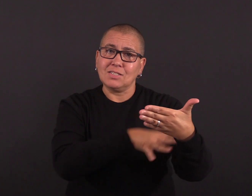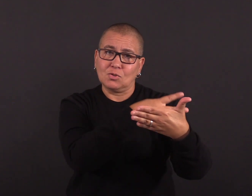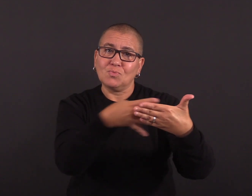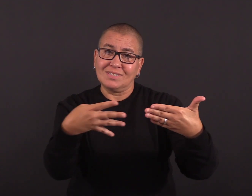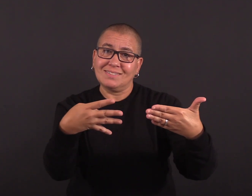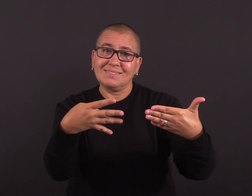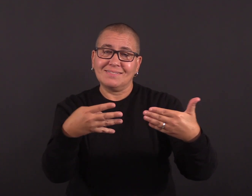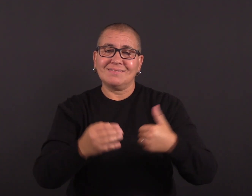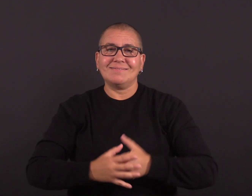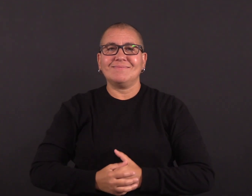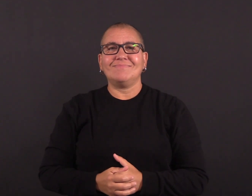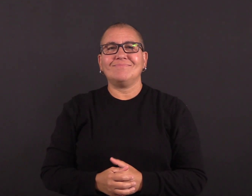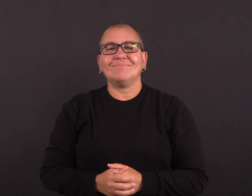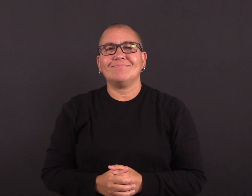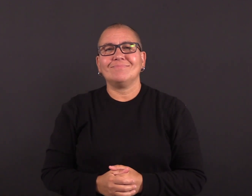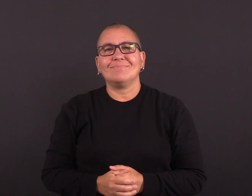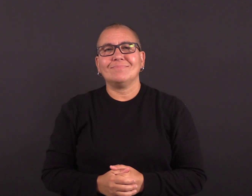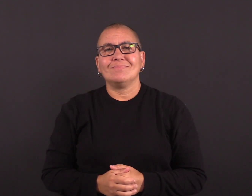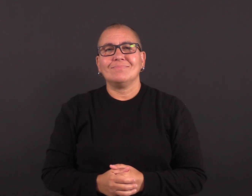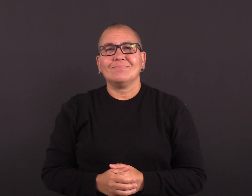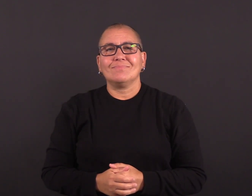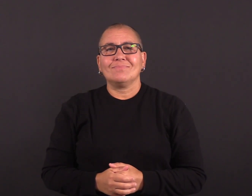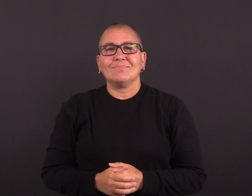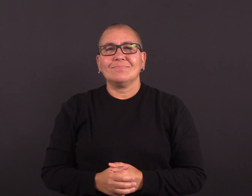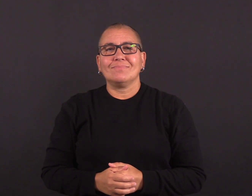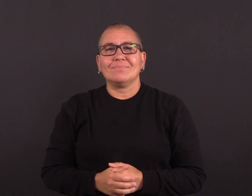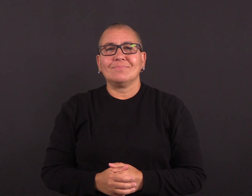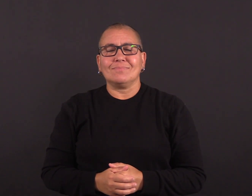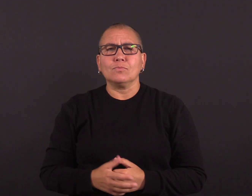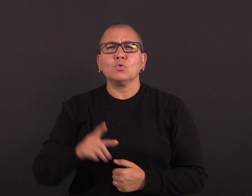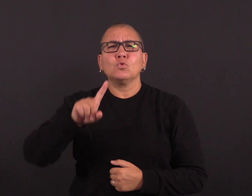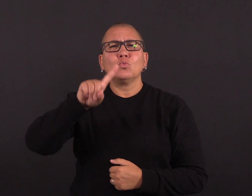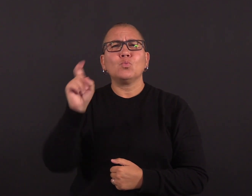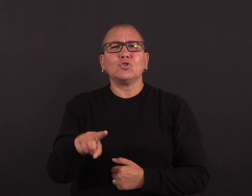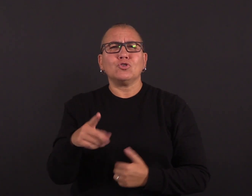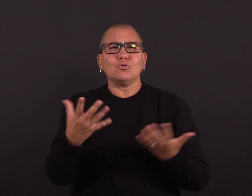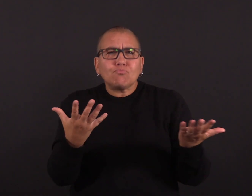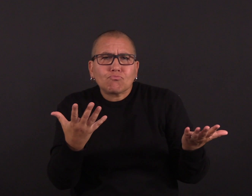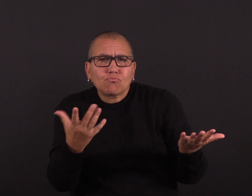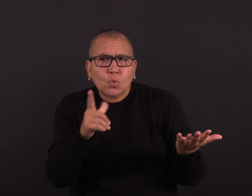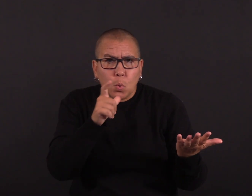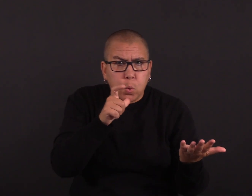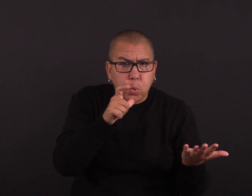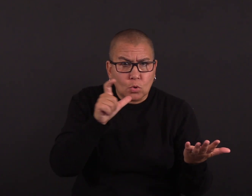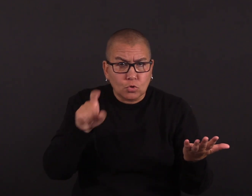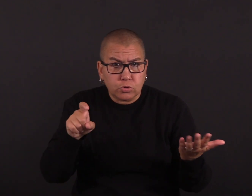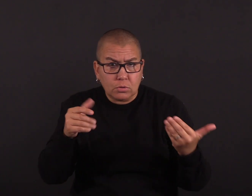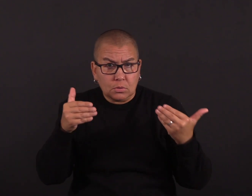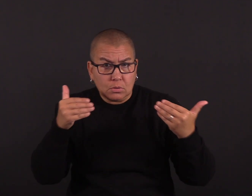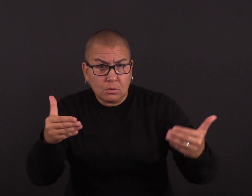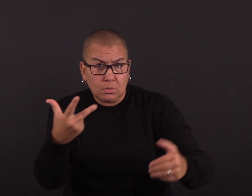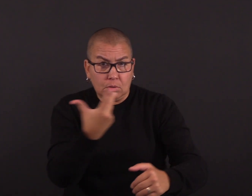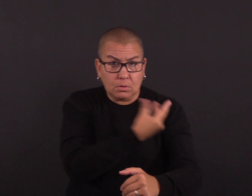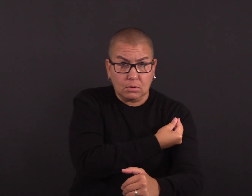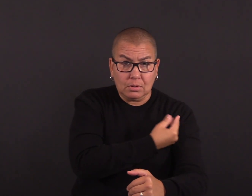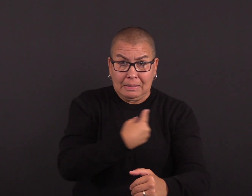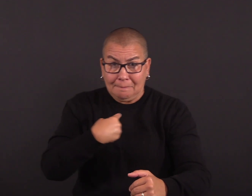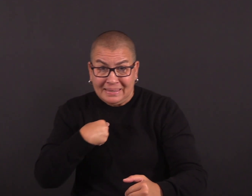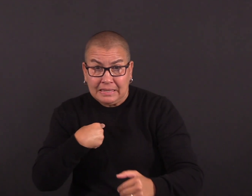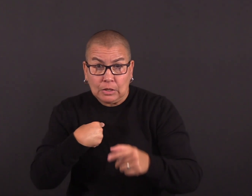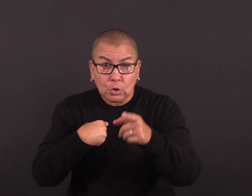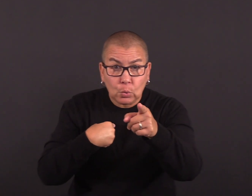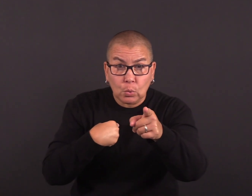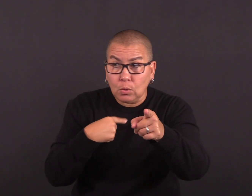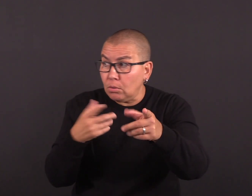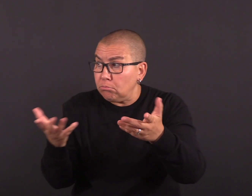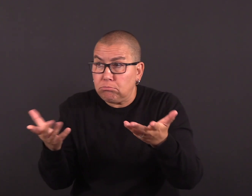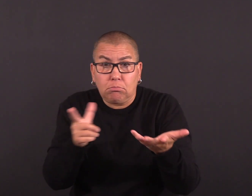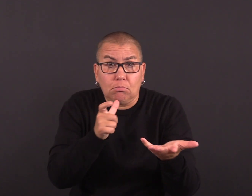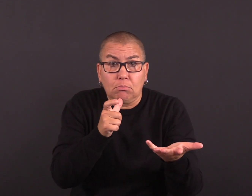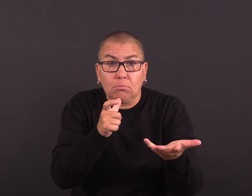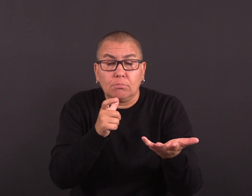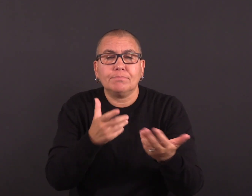pharmacies and clinics within 48 hours of the CDC director's final sign-off on the recommendation.